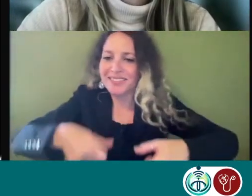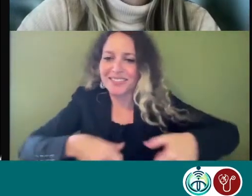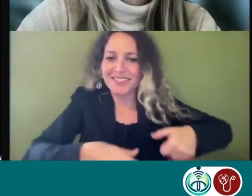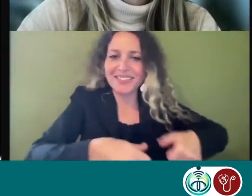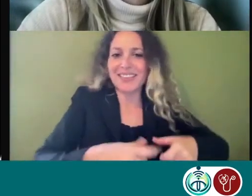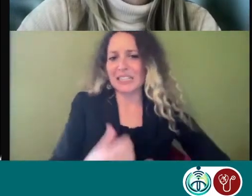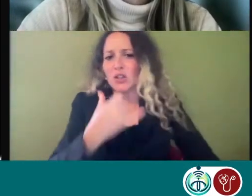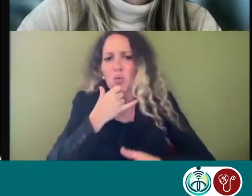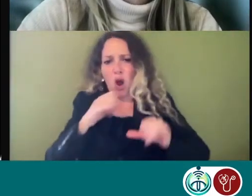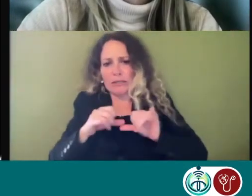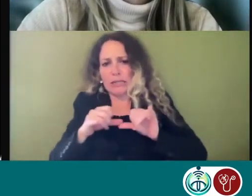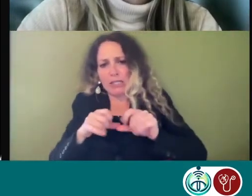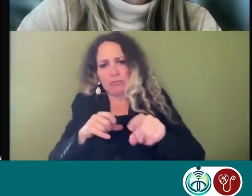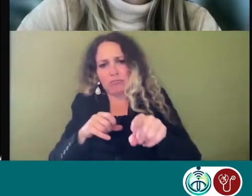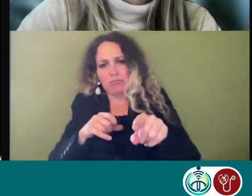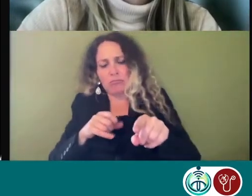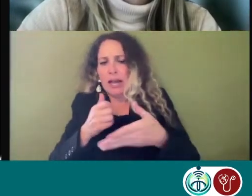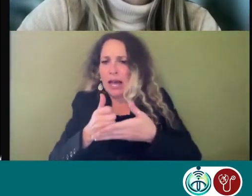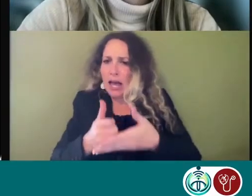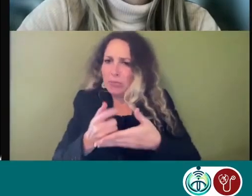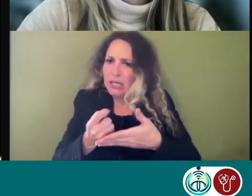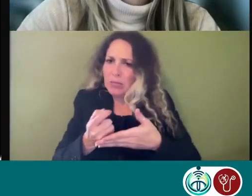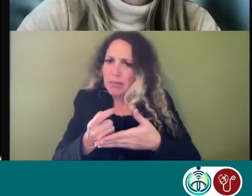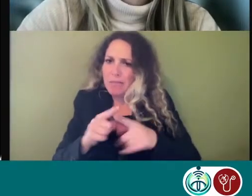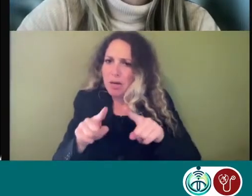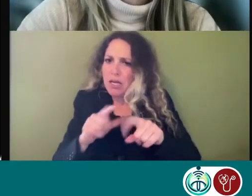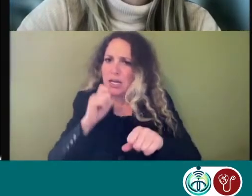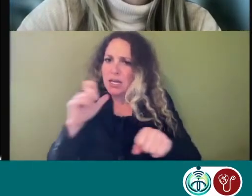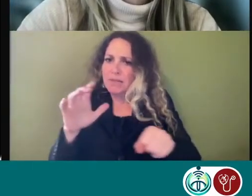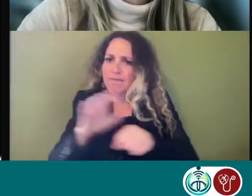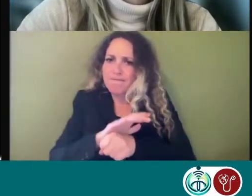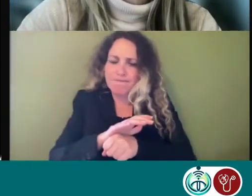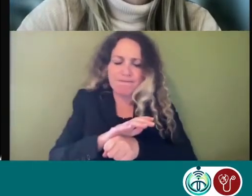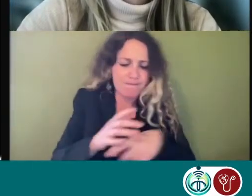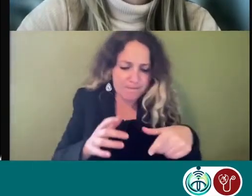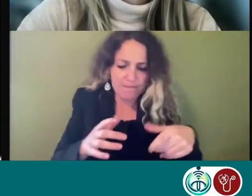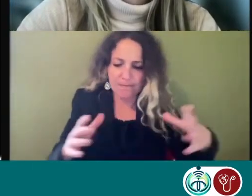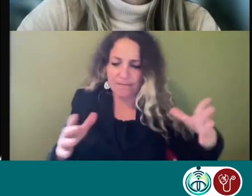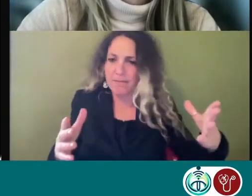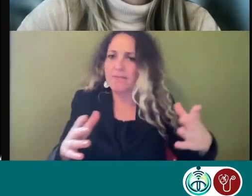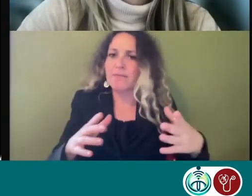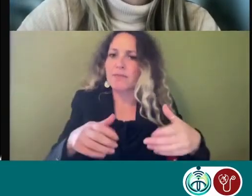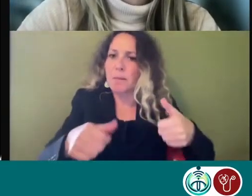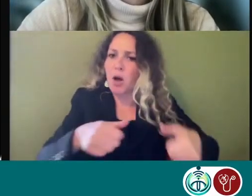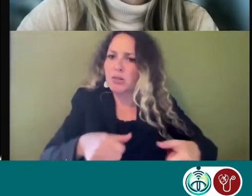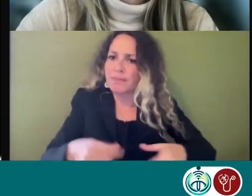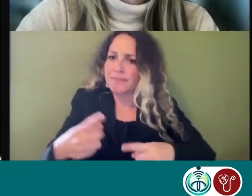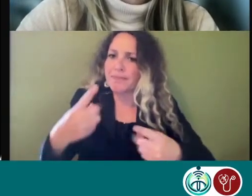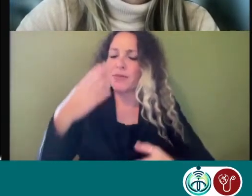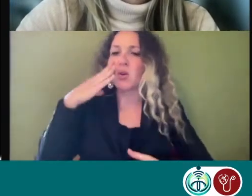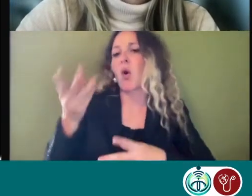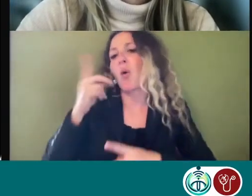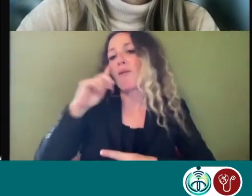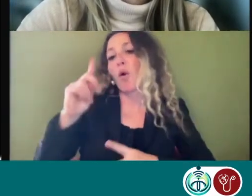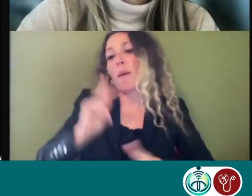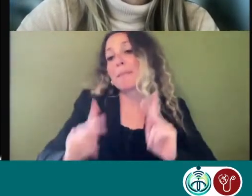it helps fill some of the gaps, but it doesn't actually complete the puzzle. And I think about telehealth and telemedicine that way for people with autism and IDD. Next slide,